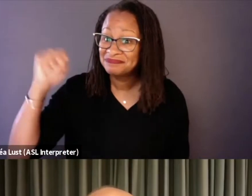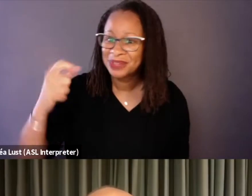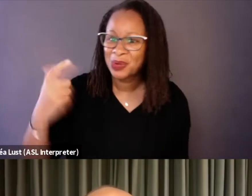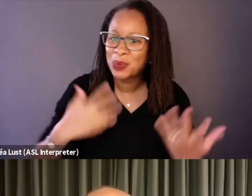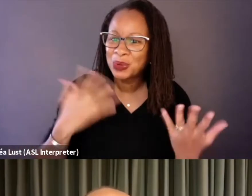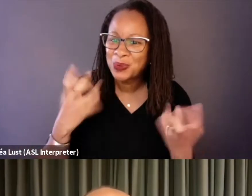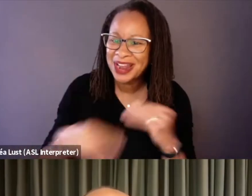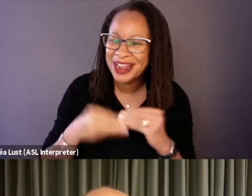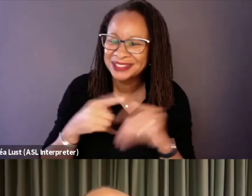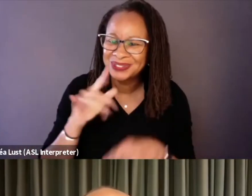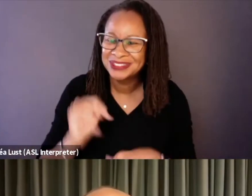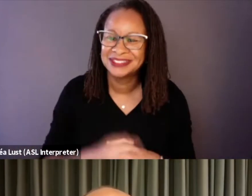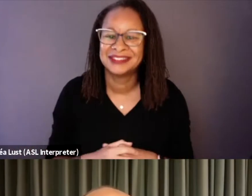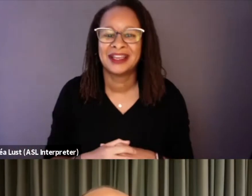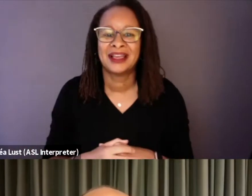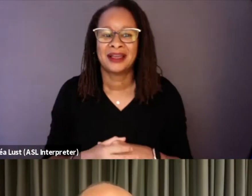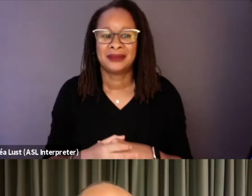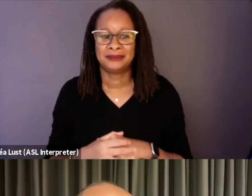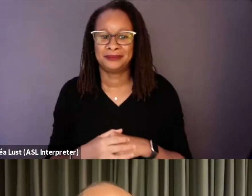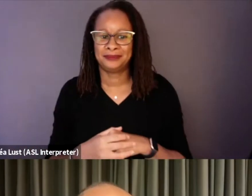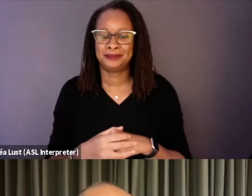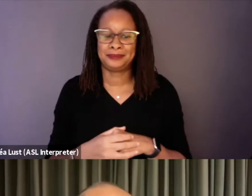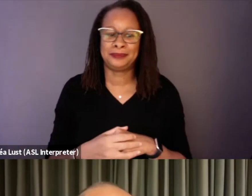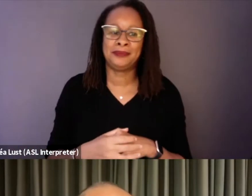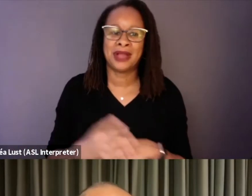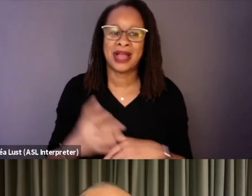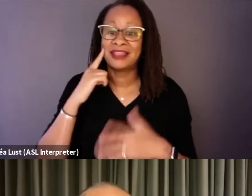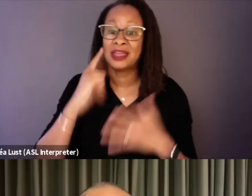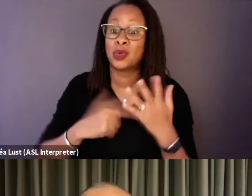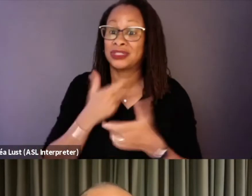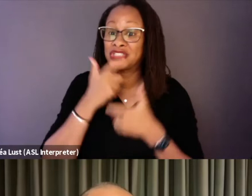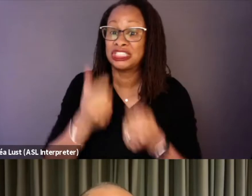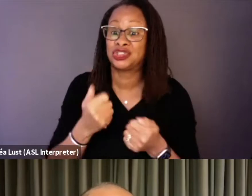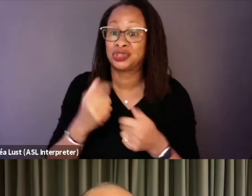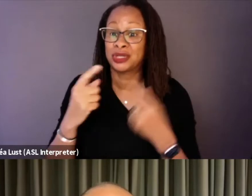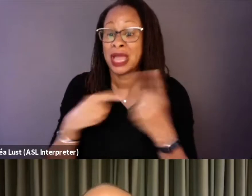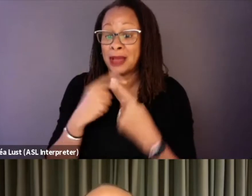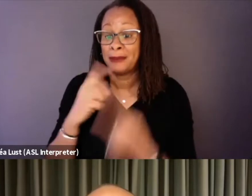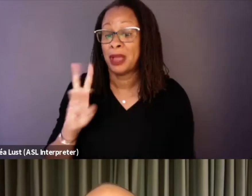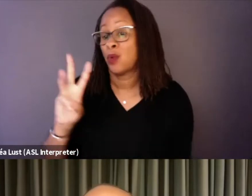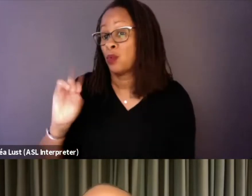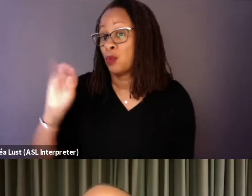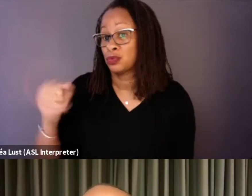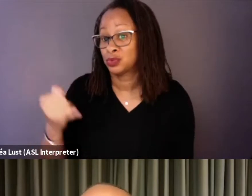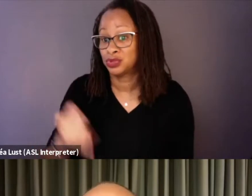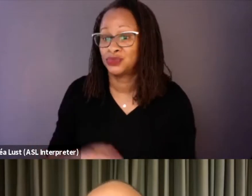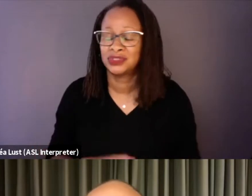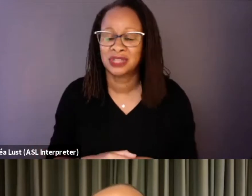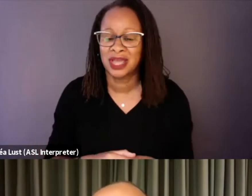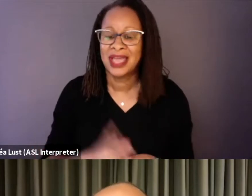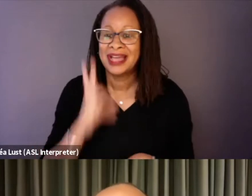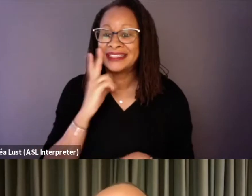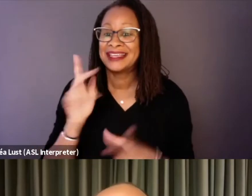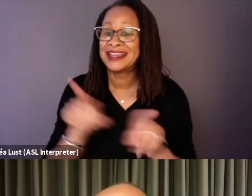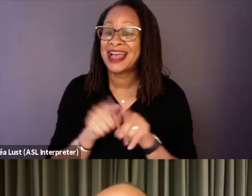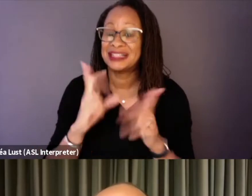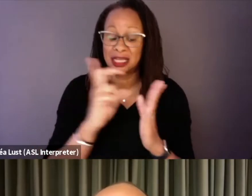Well, yeah, no, I think what's so interesting about Wojnarowicz is that I still see him as a documentary artist.